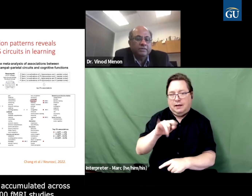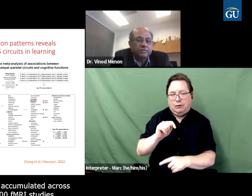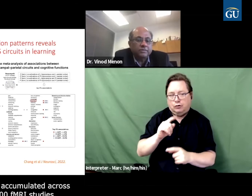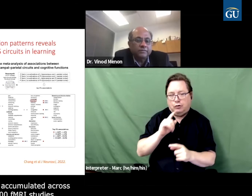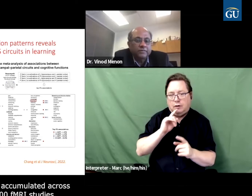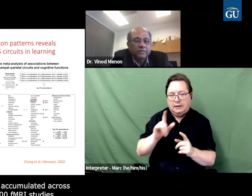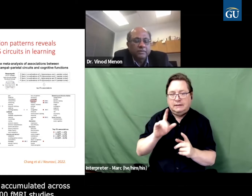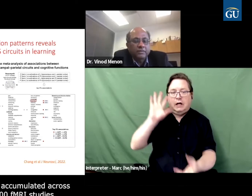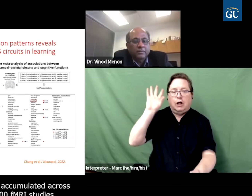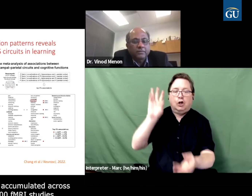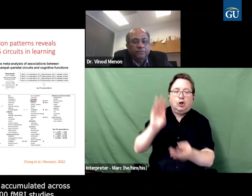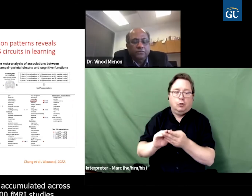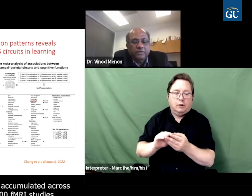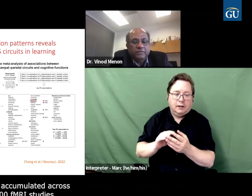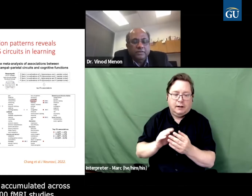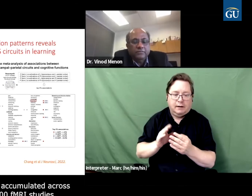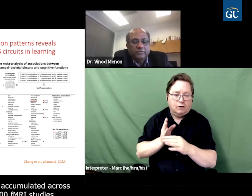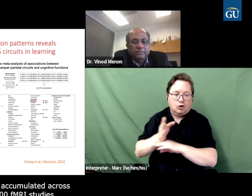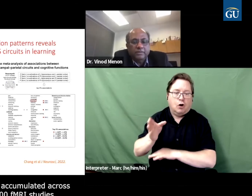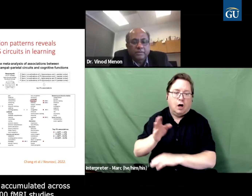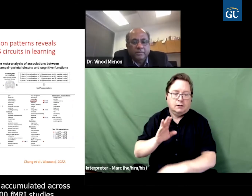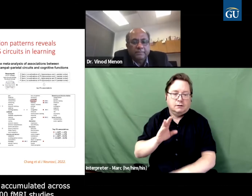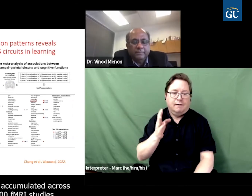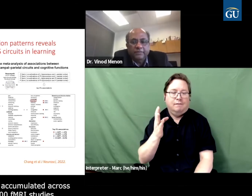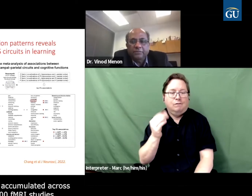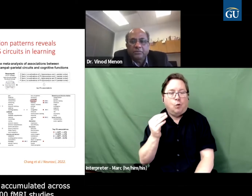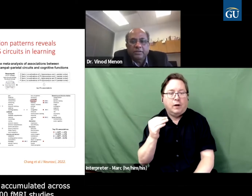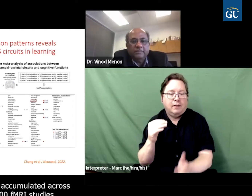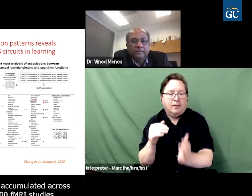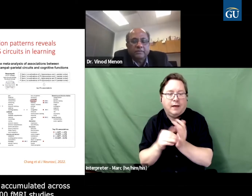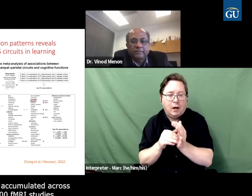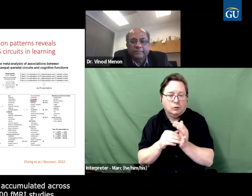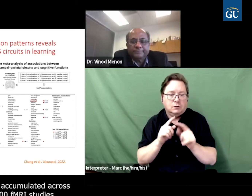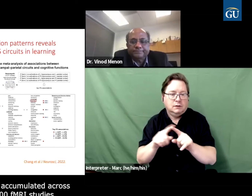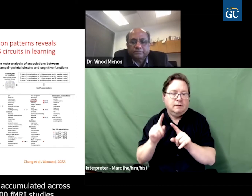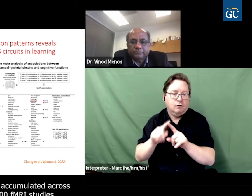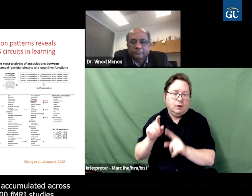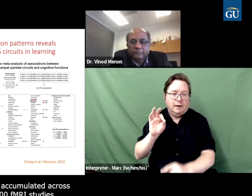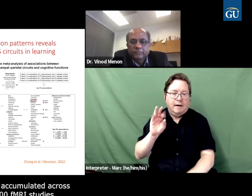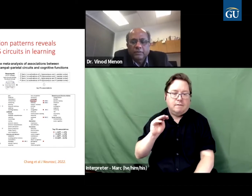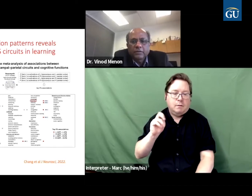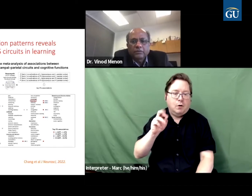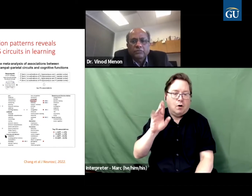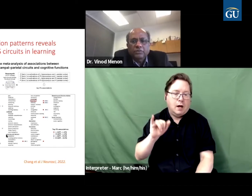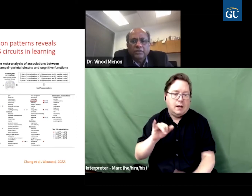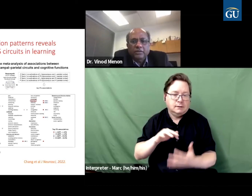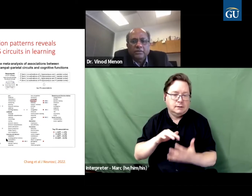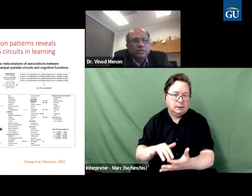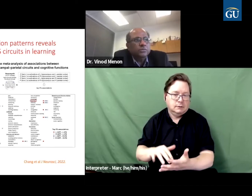this is accumulated across